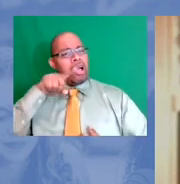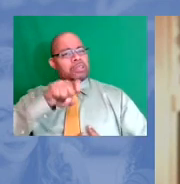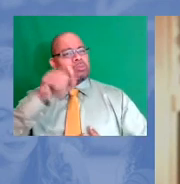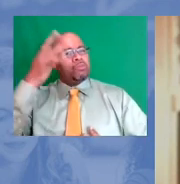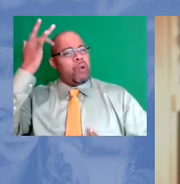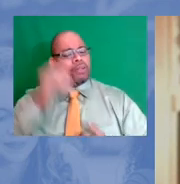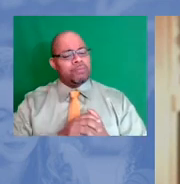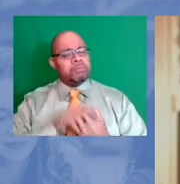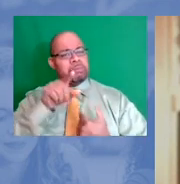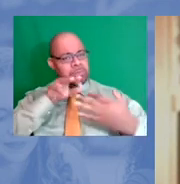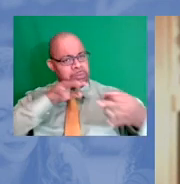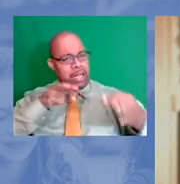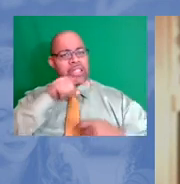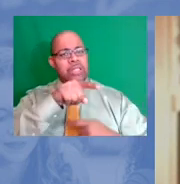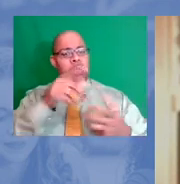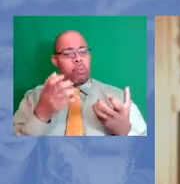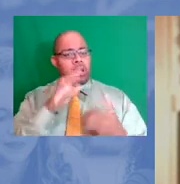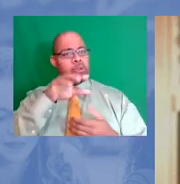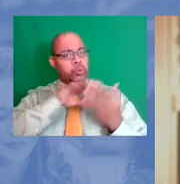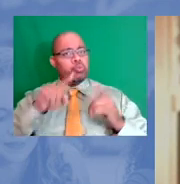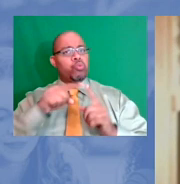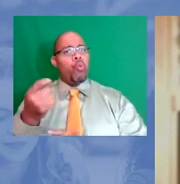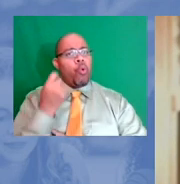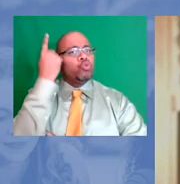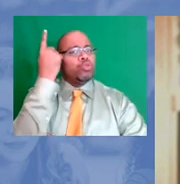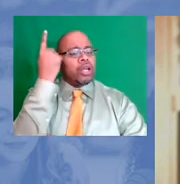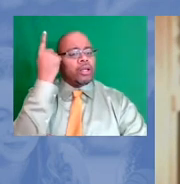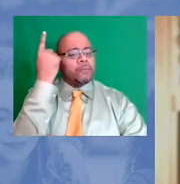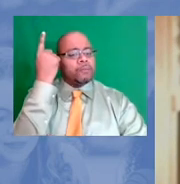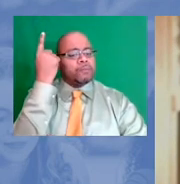WANTED HIS STUDENTS TO UNDERSTAND THAT THIS SPACE WAS SPECIAL.